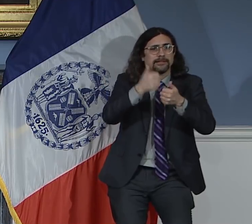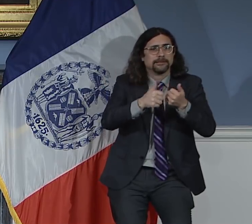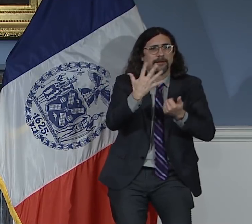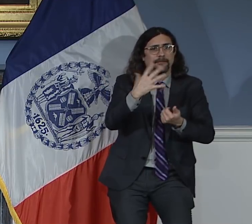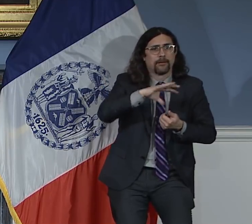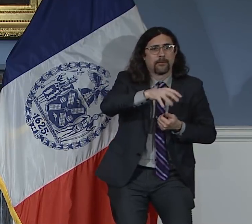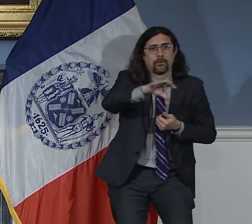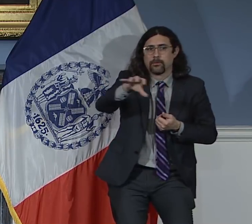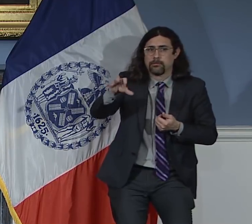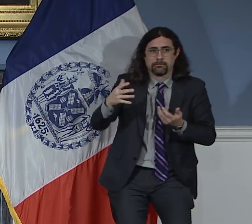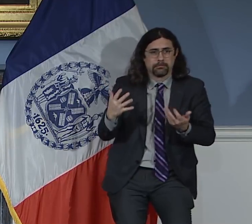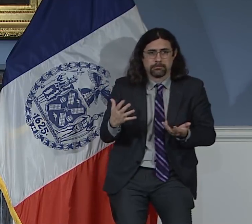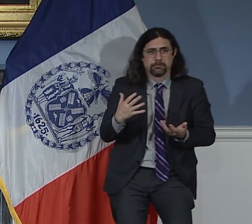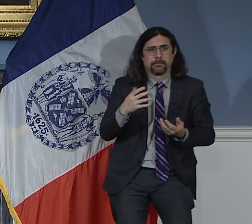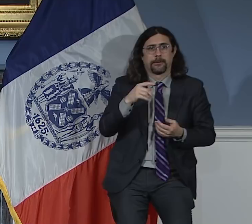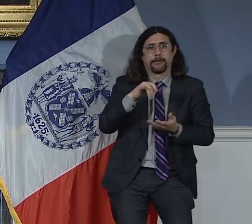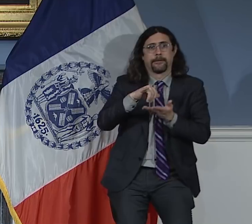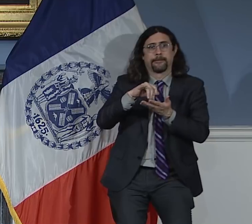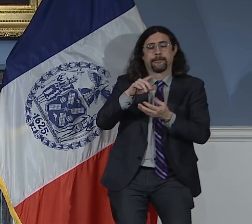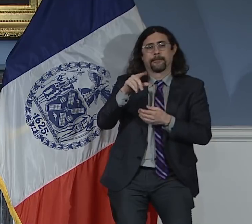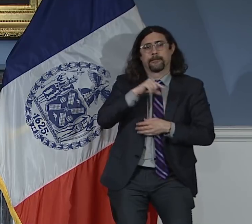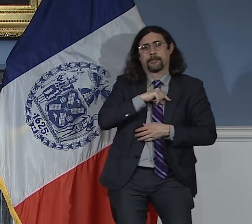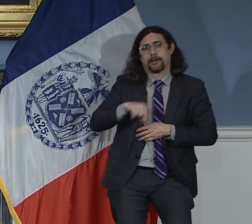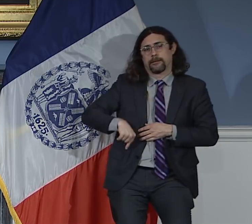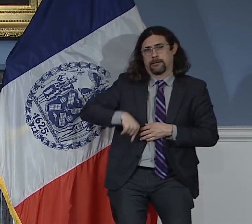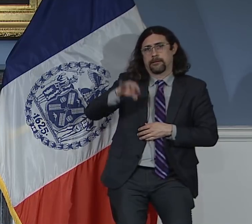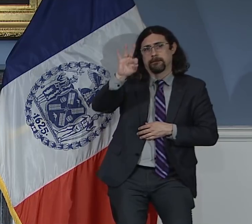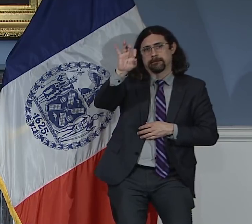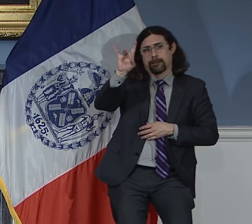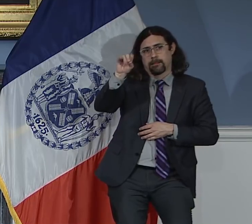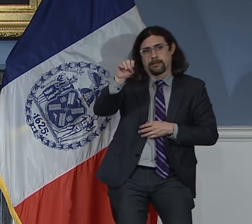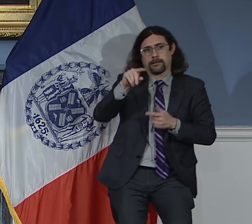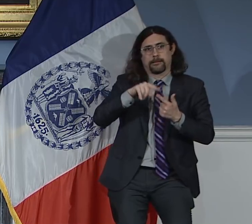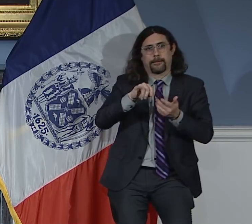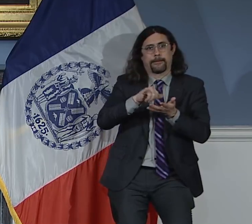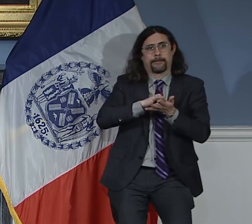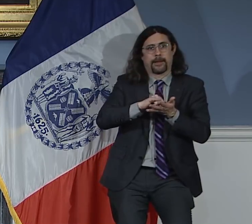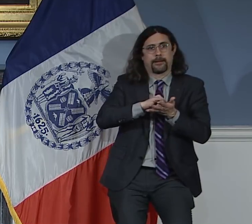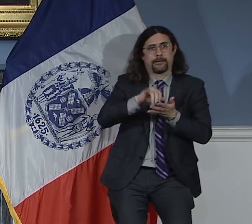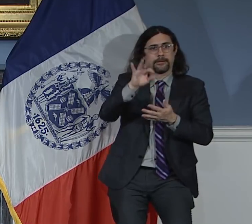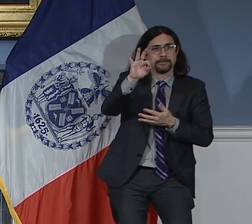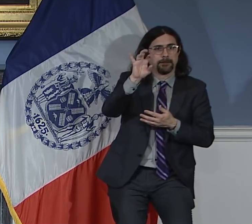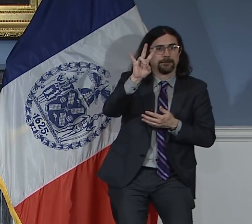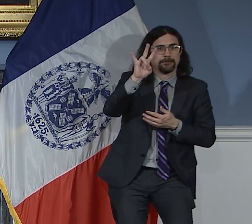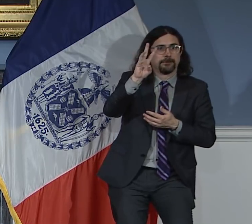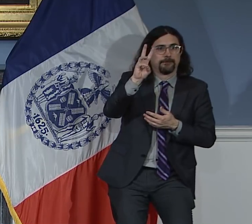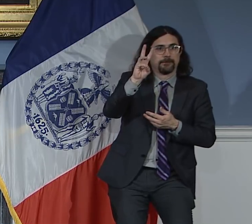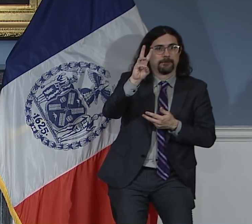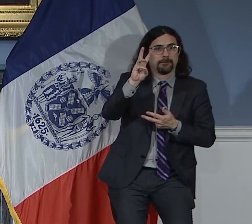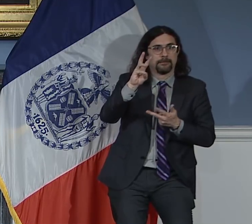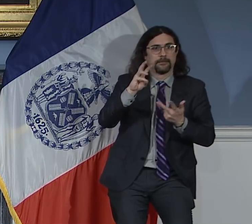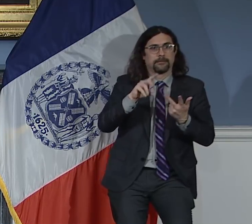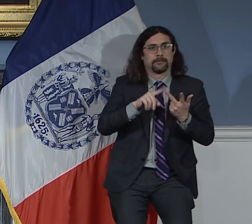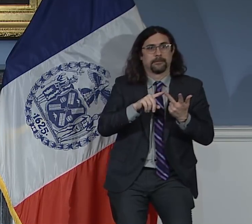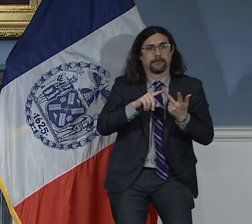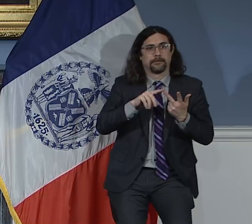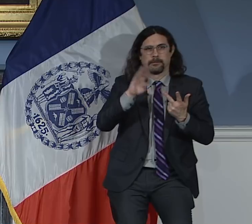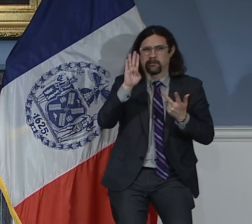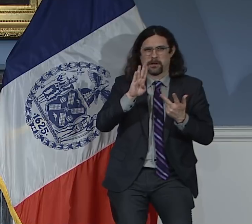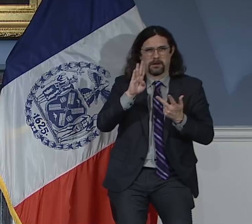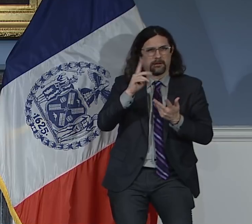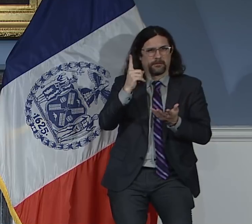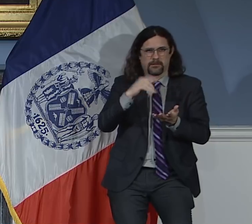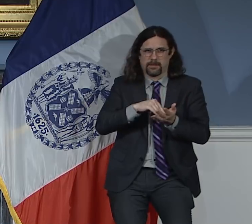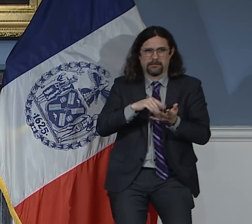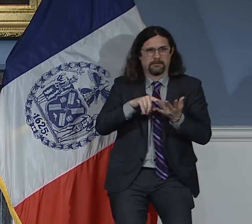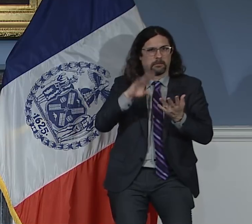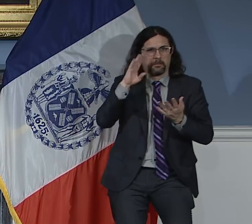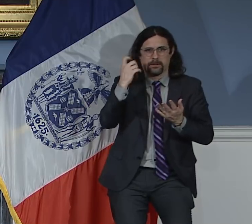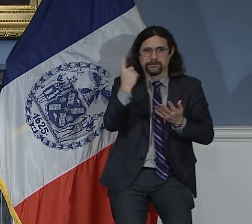IN UEQES,N 980